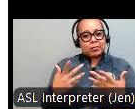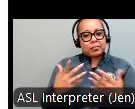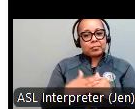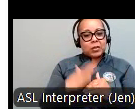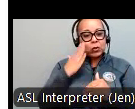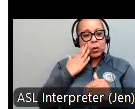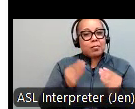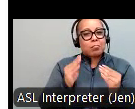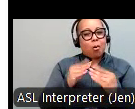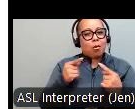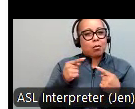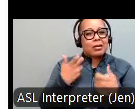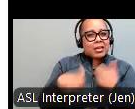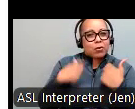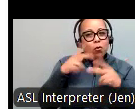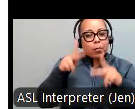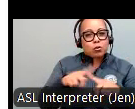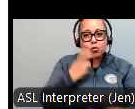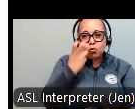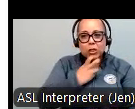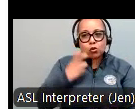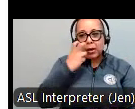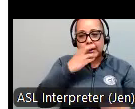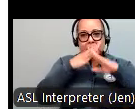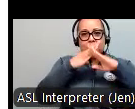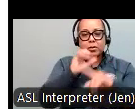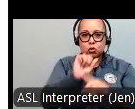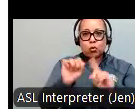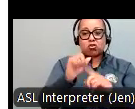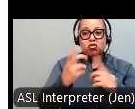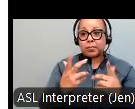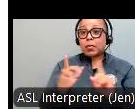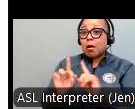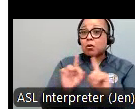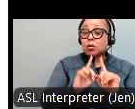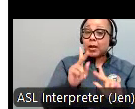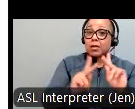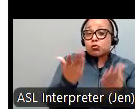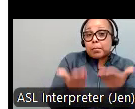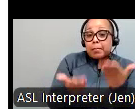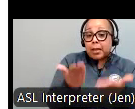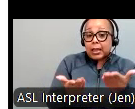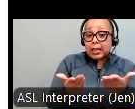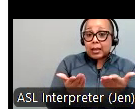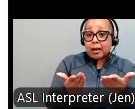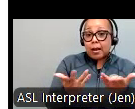more difficult for someone to read your lips in those situations. Also individuals may communicate